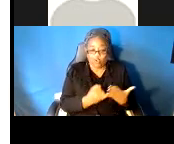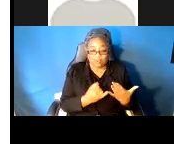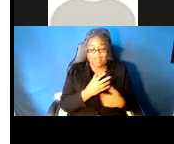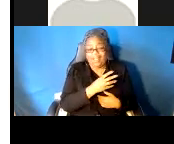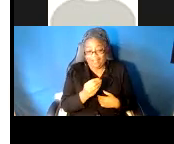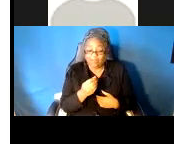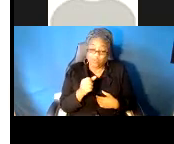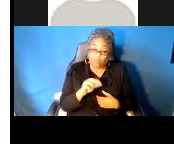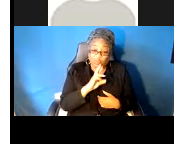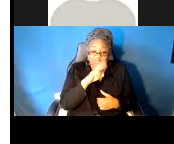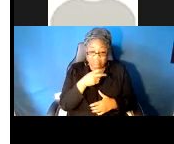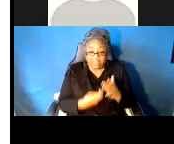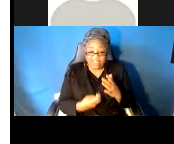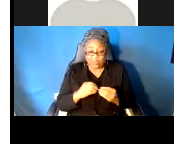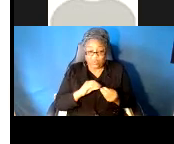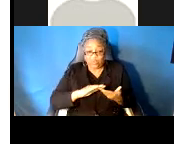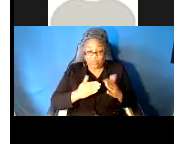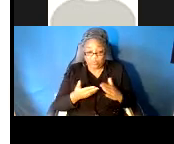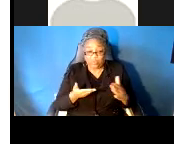with communities through artistic endeavors.